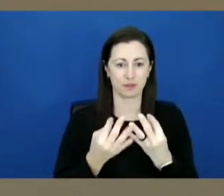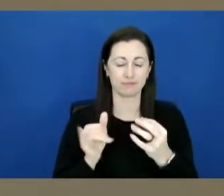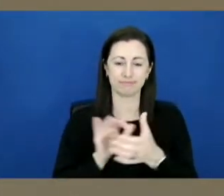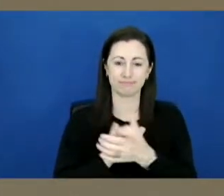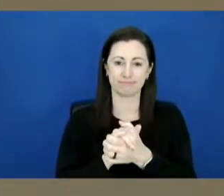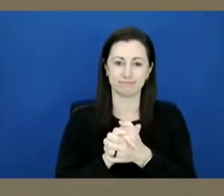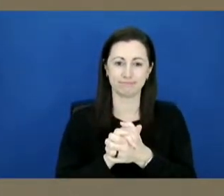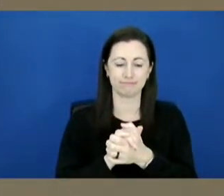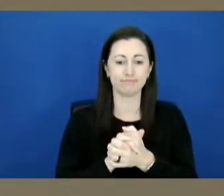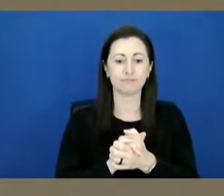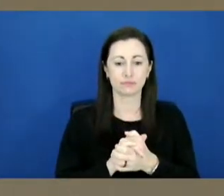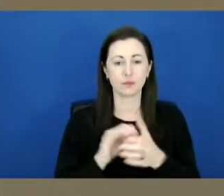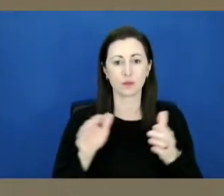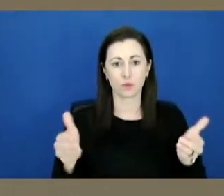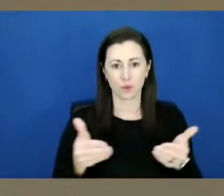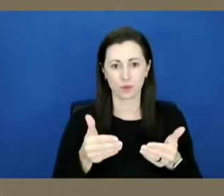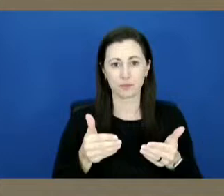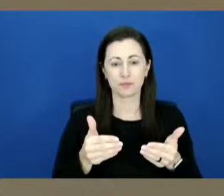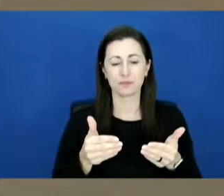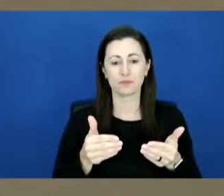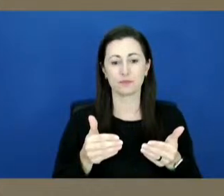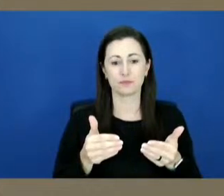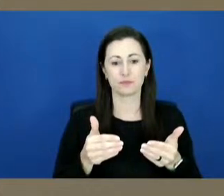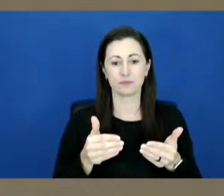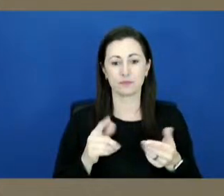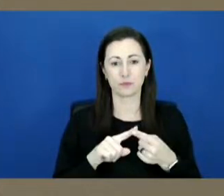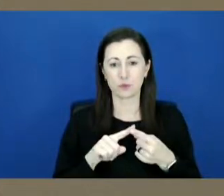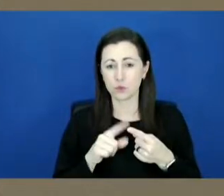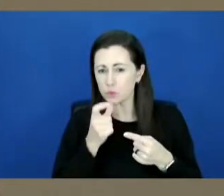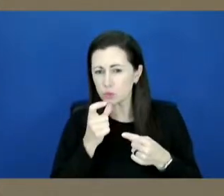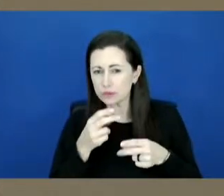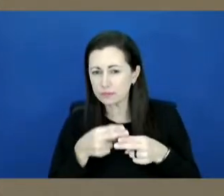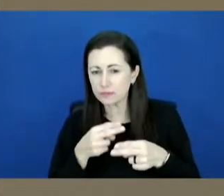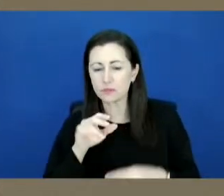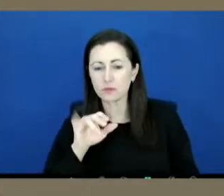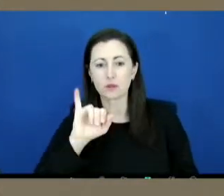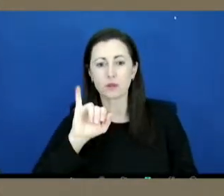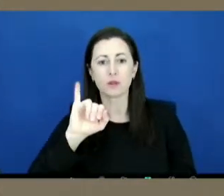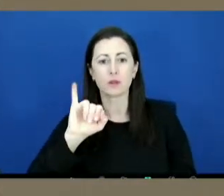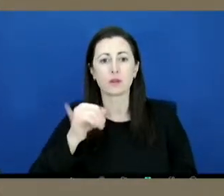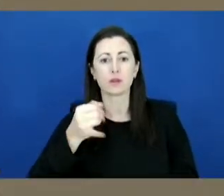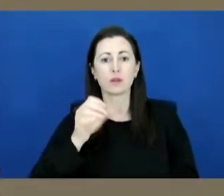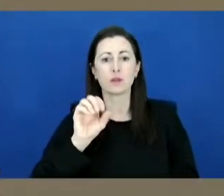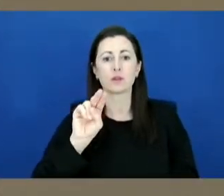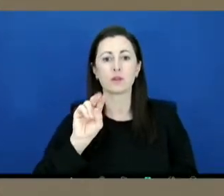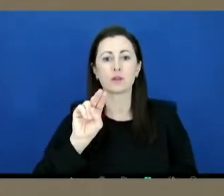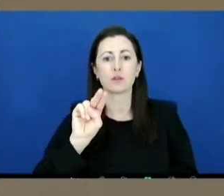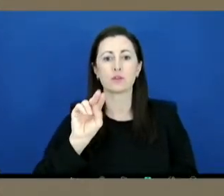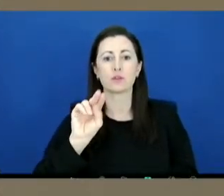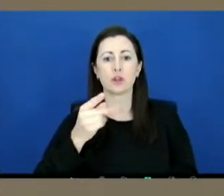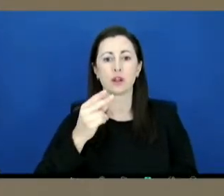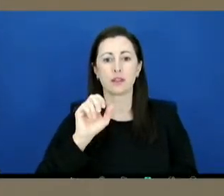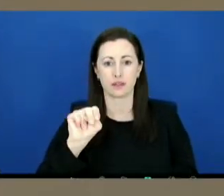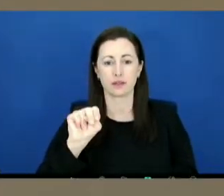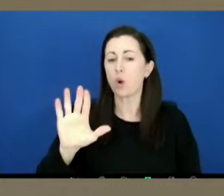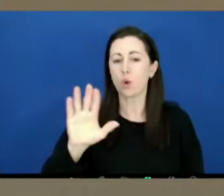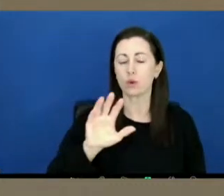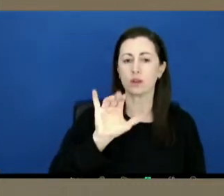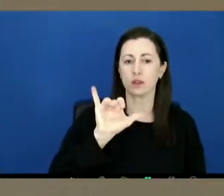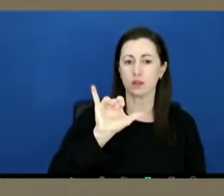ON THIS NEW ADDITION TO YOUR